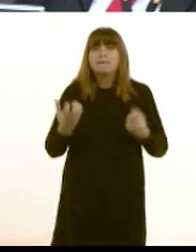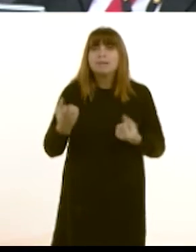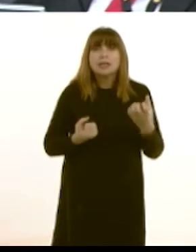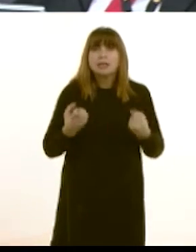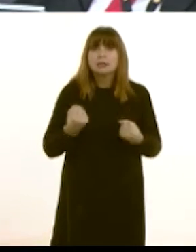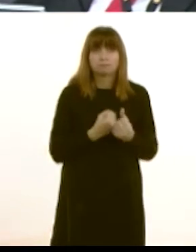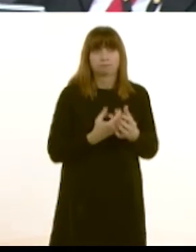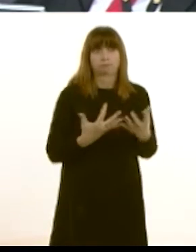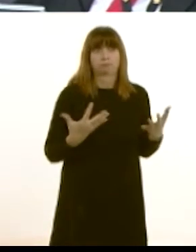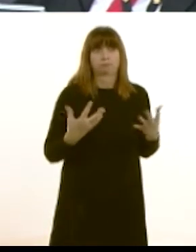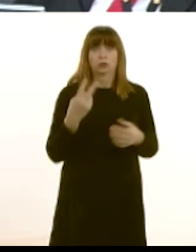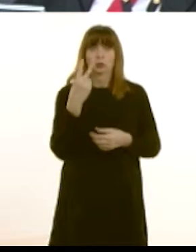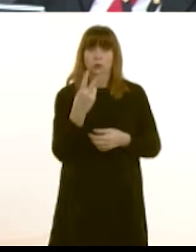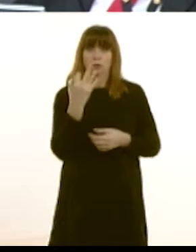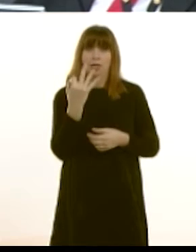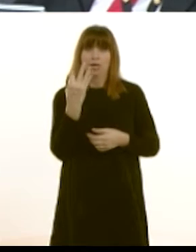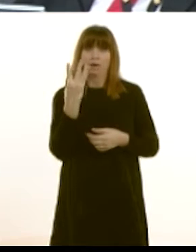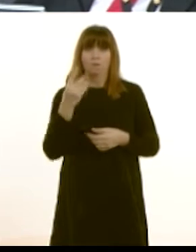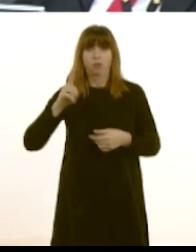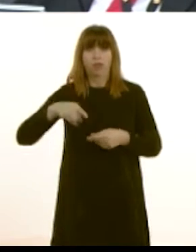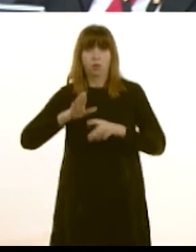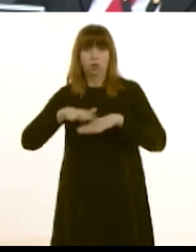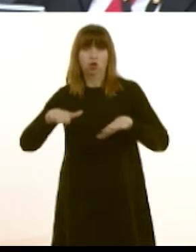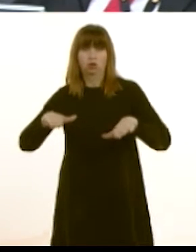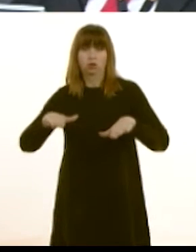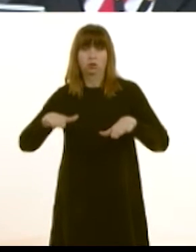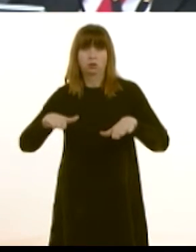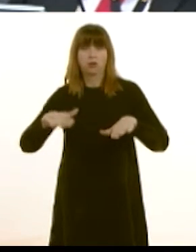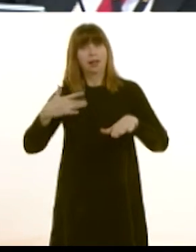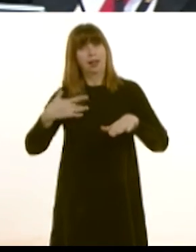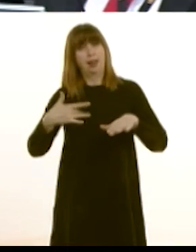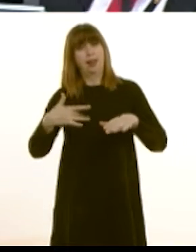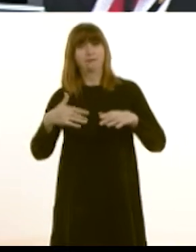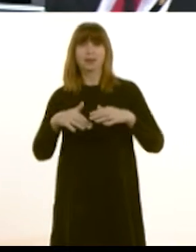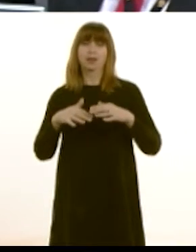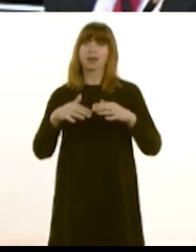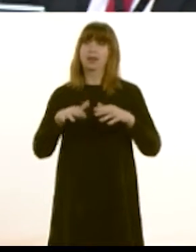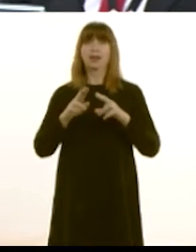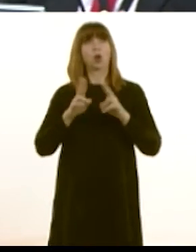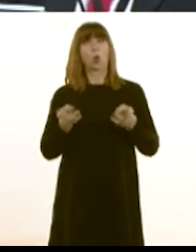We know that 284,000 children in Wales are in households receiving tax credits, and 86